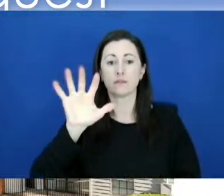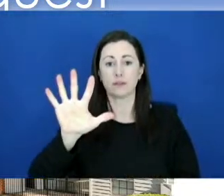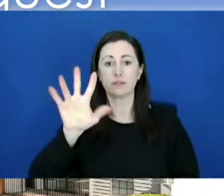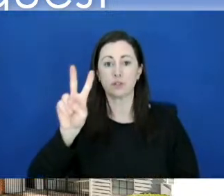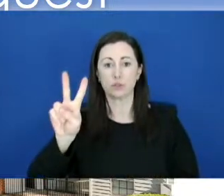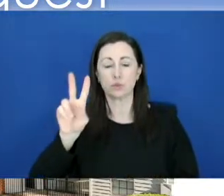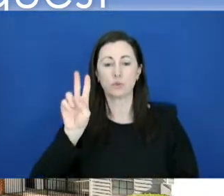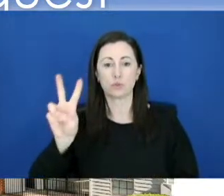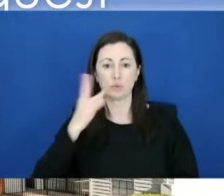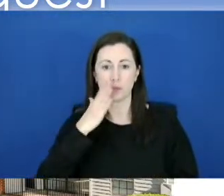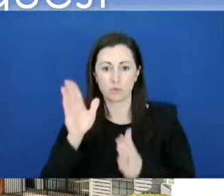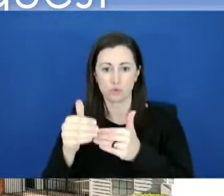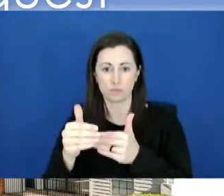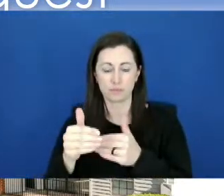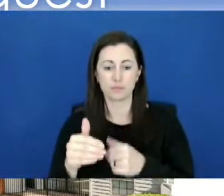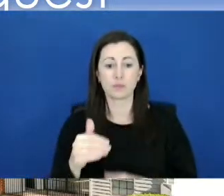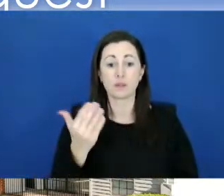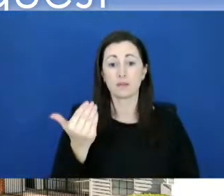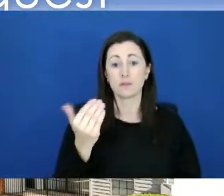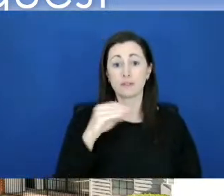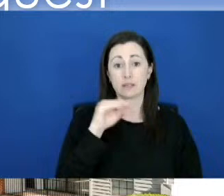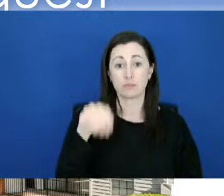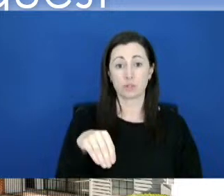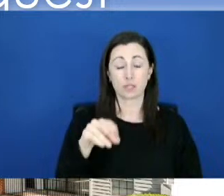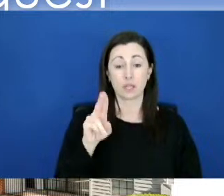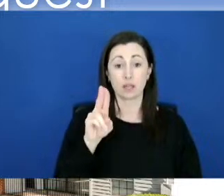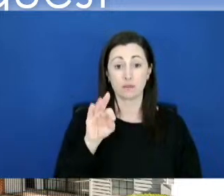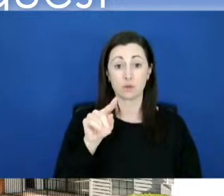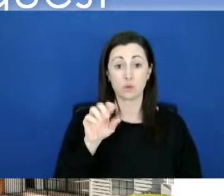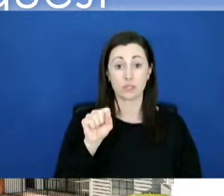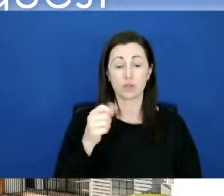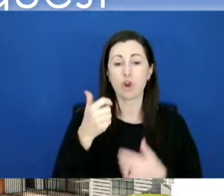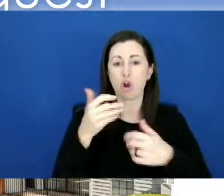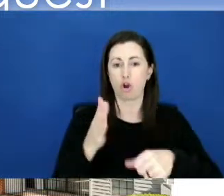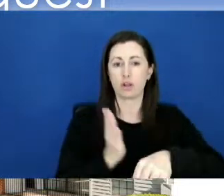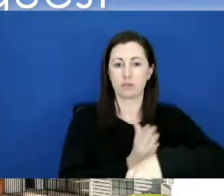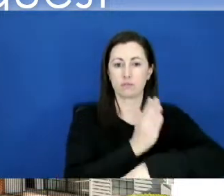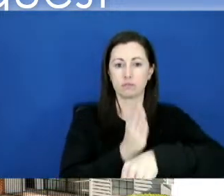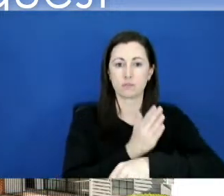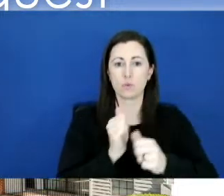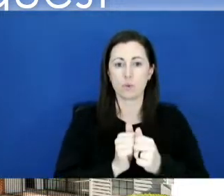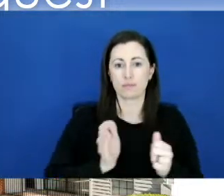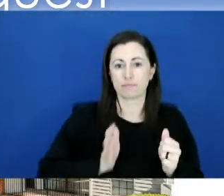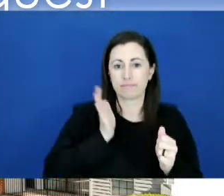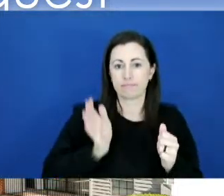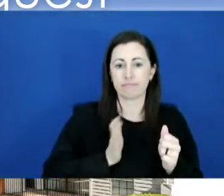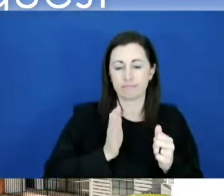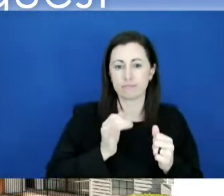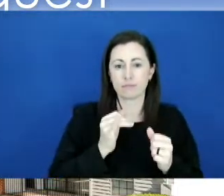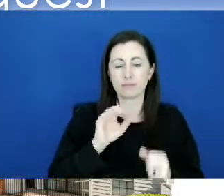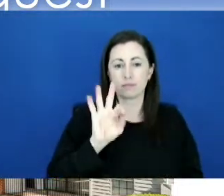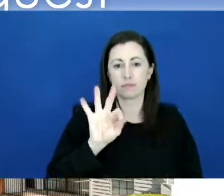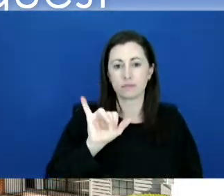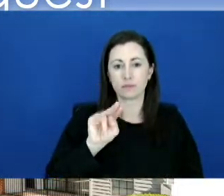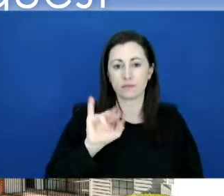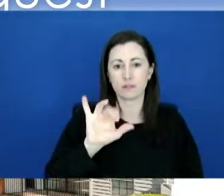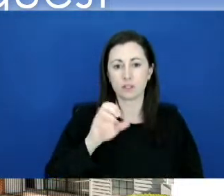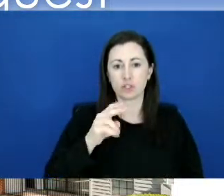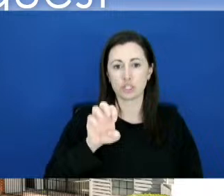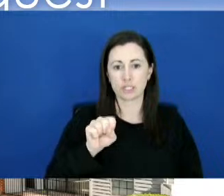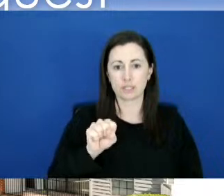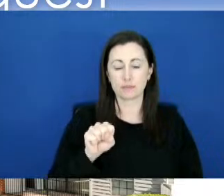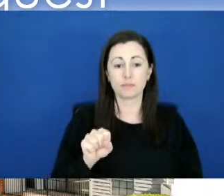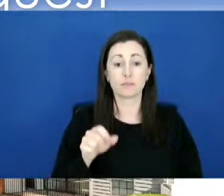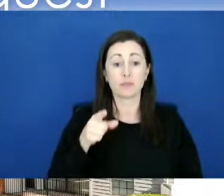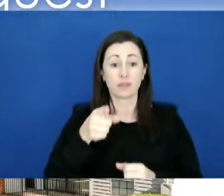176-1 BEDROOM UNITS, A TOTAL OF